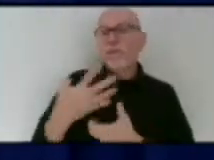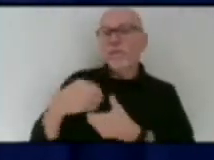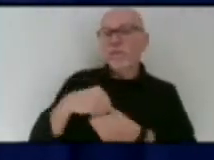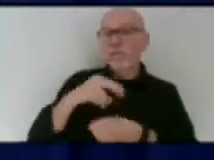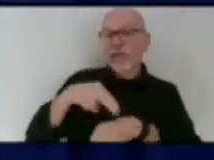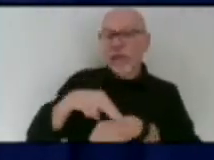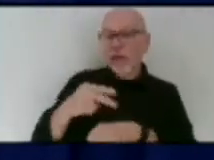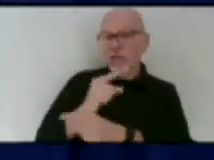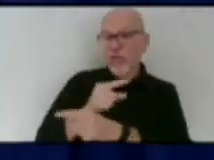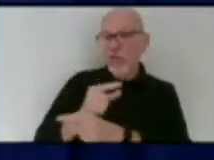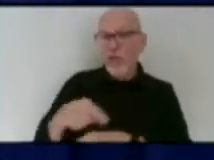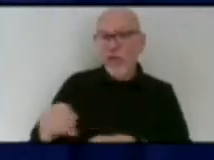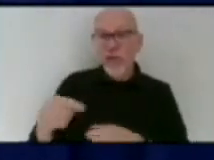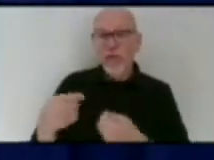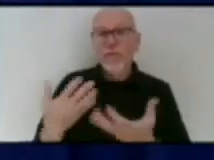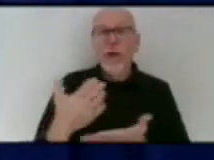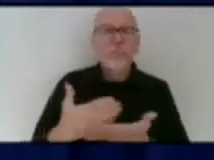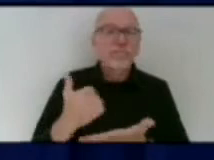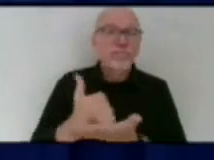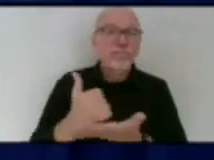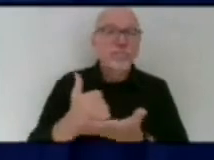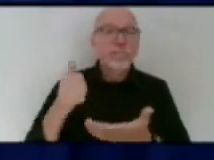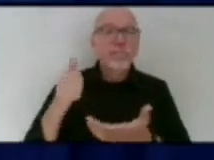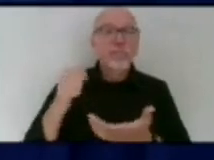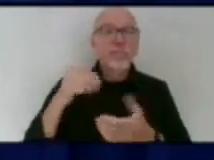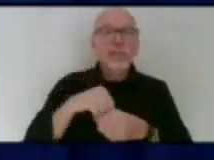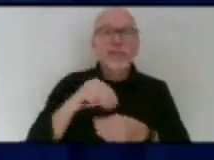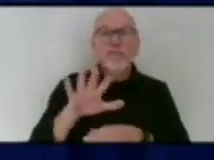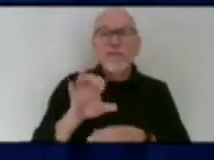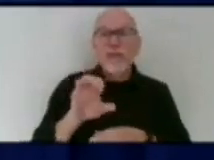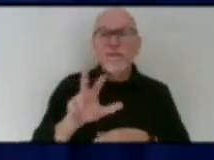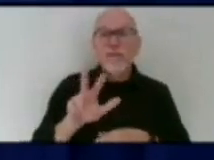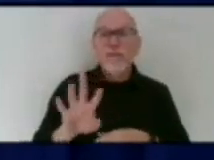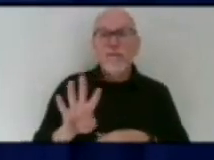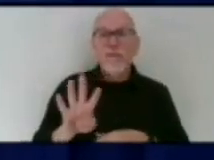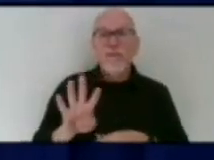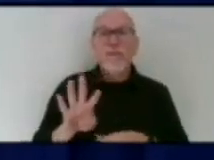assistance in the 534 long term care facilities across the state.